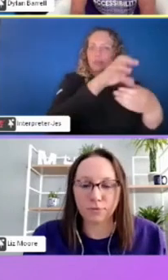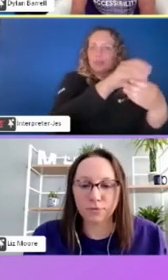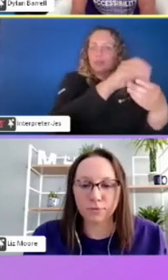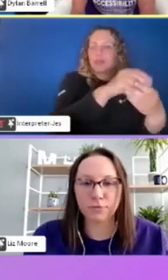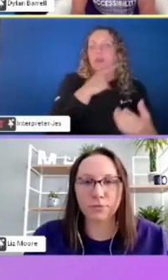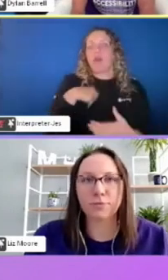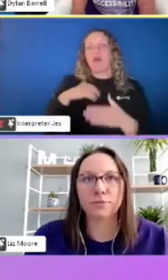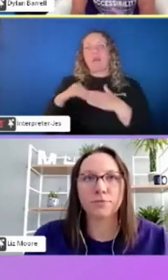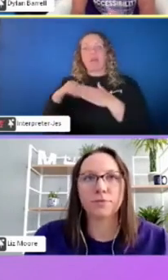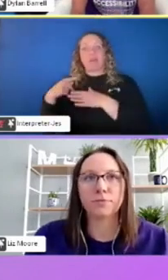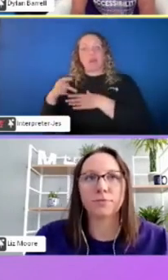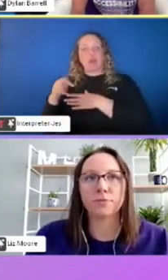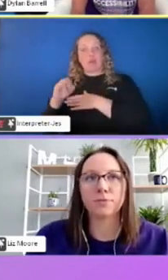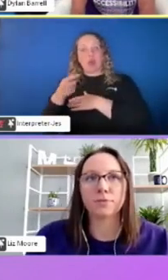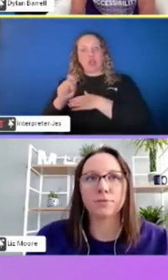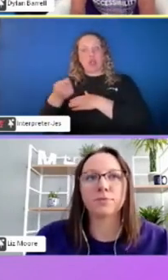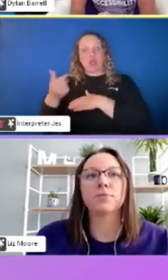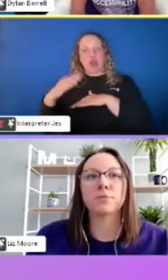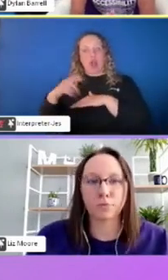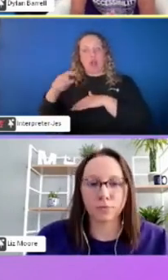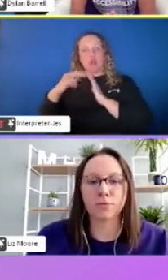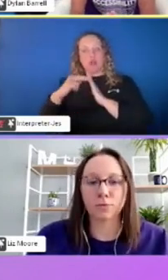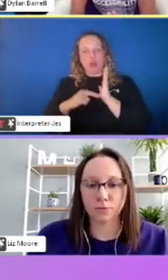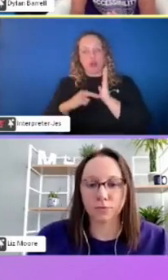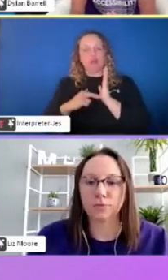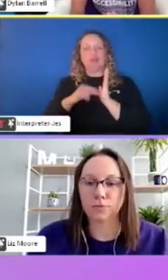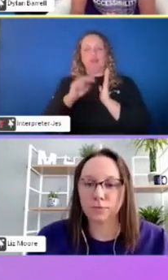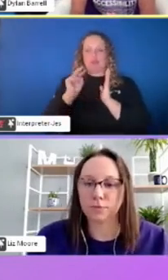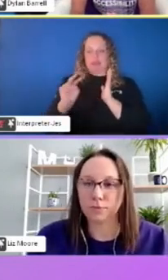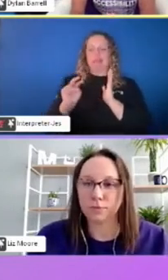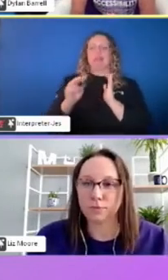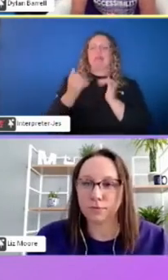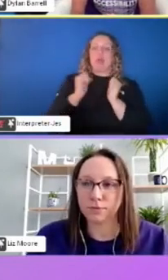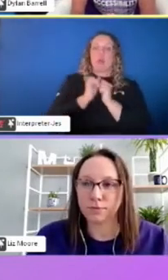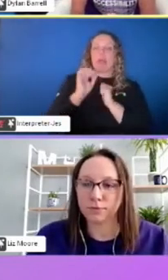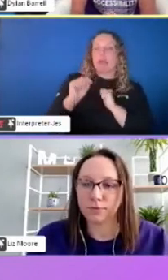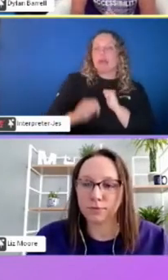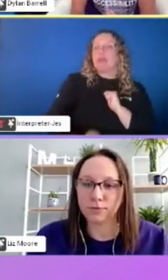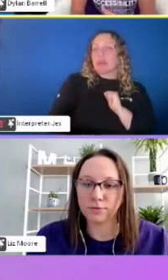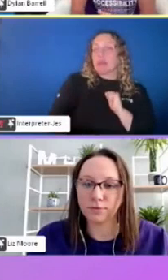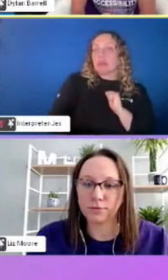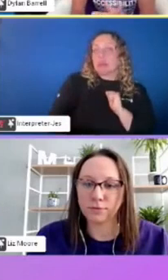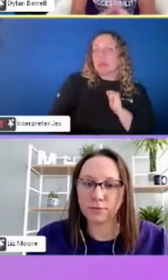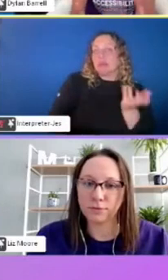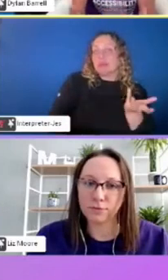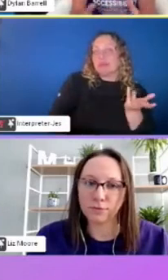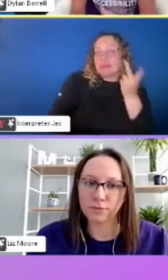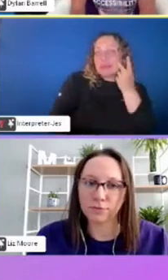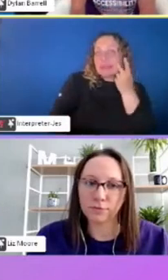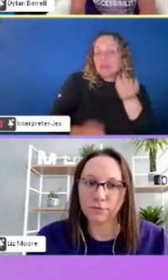you can actually turn on those rules and you can start to play around with them and see what effect they might have